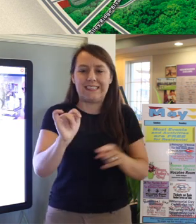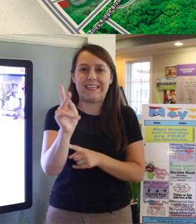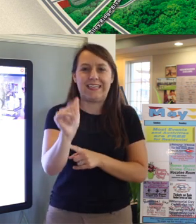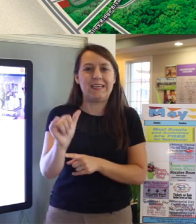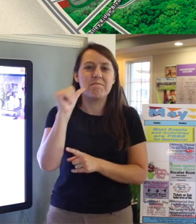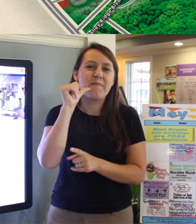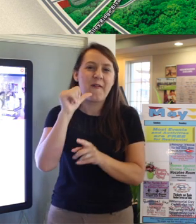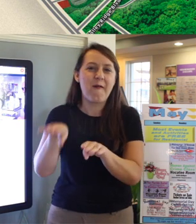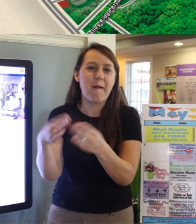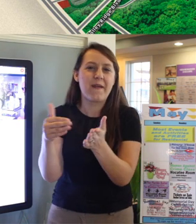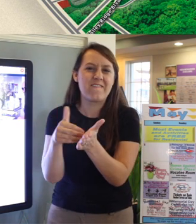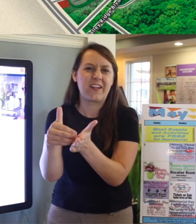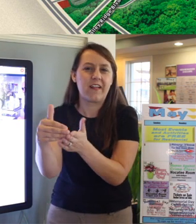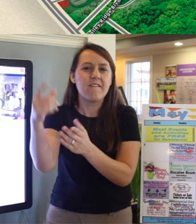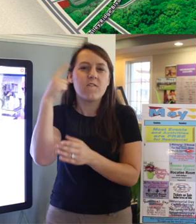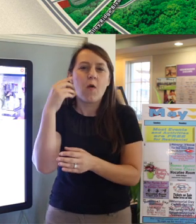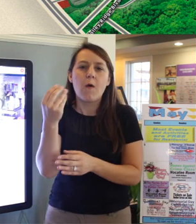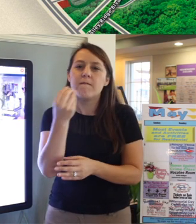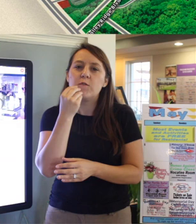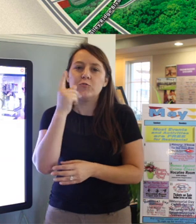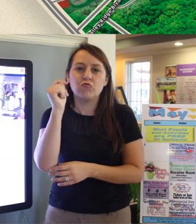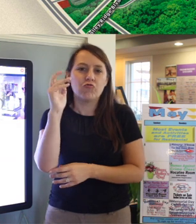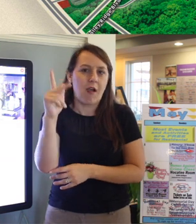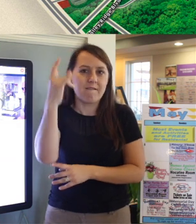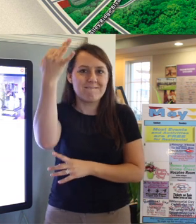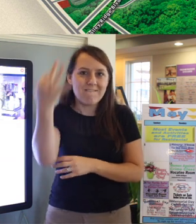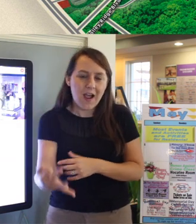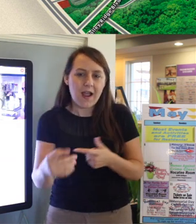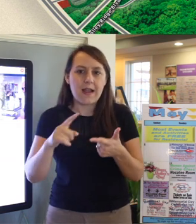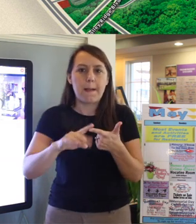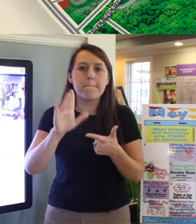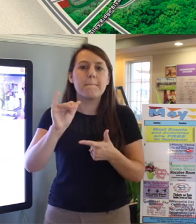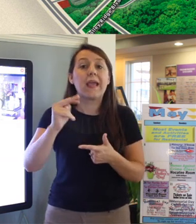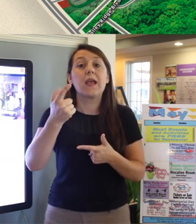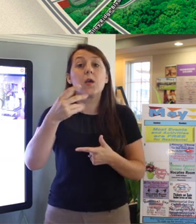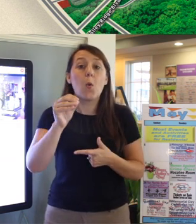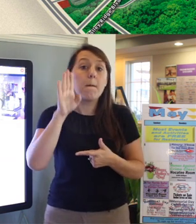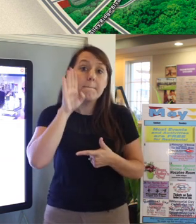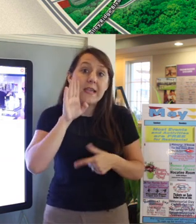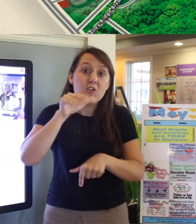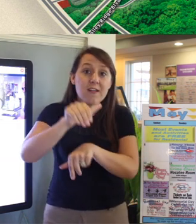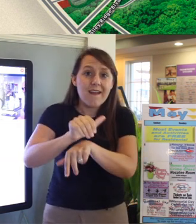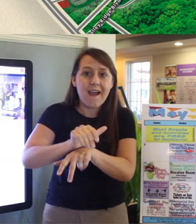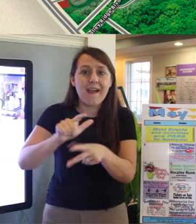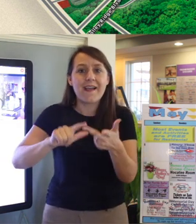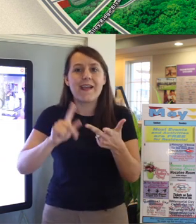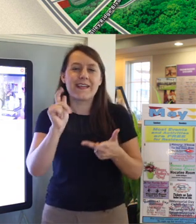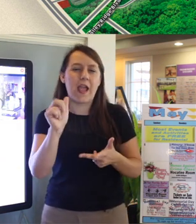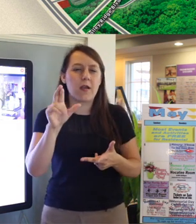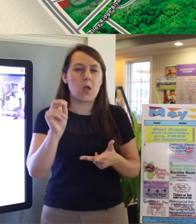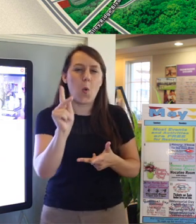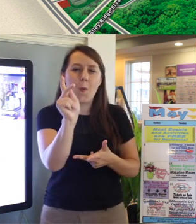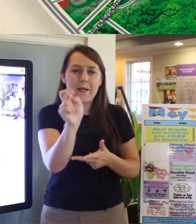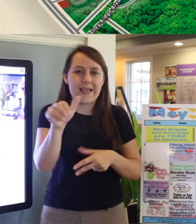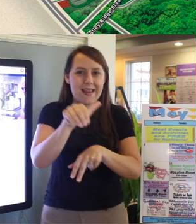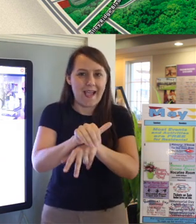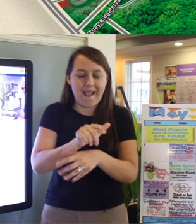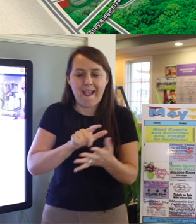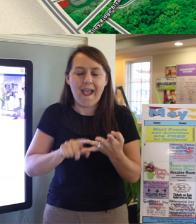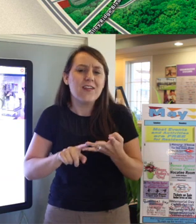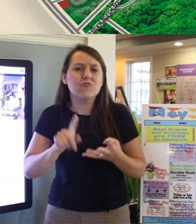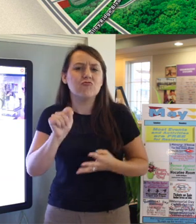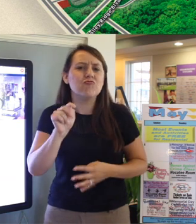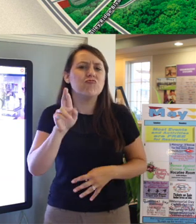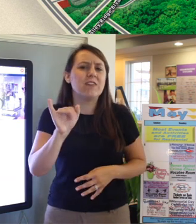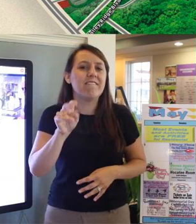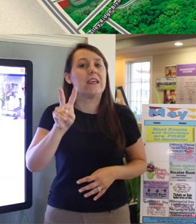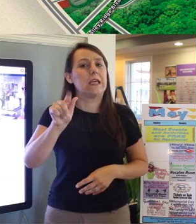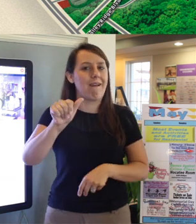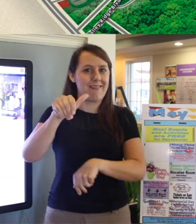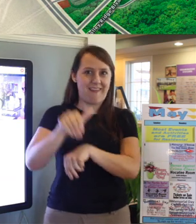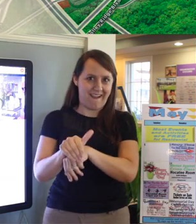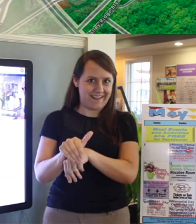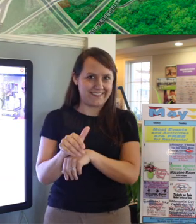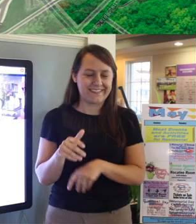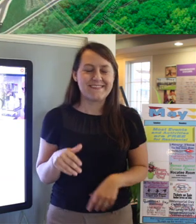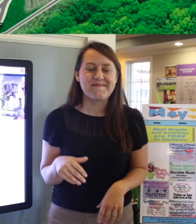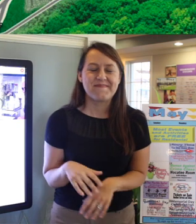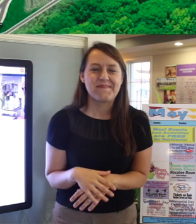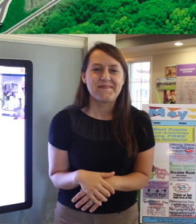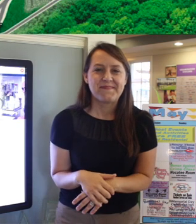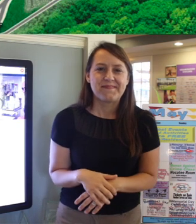We open that up for our Food Truck Fridays, our Bingo Beer Nights, our Karaoke Nights, and our Trivia Nights